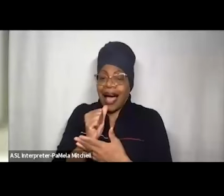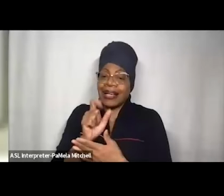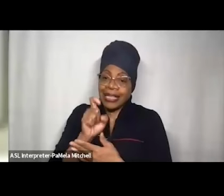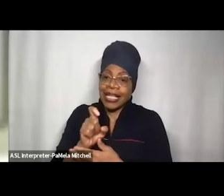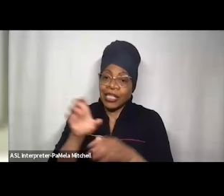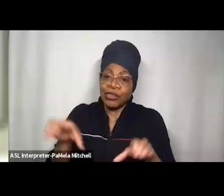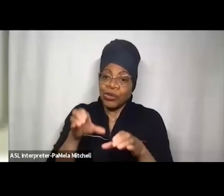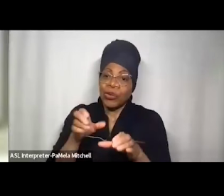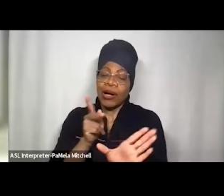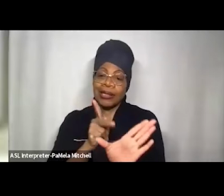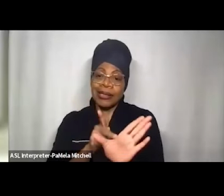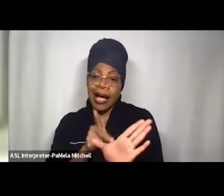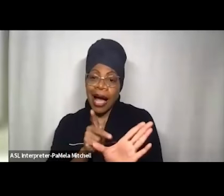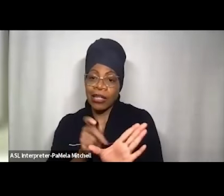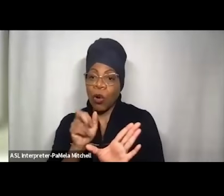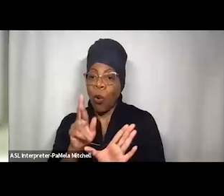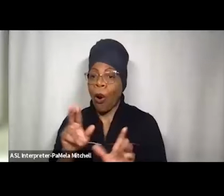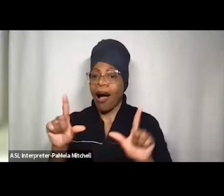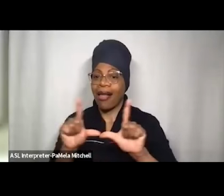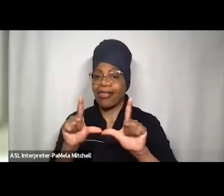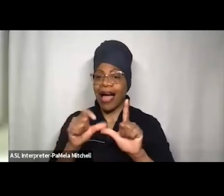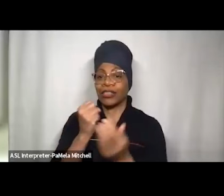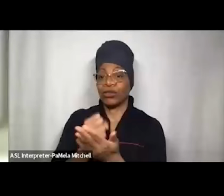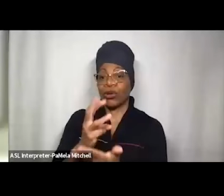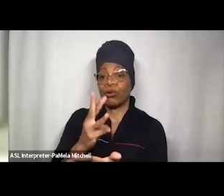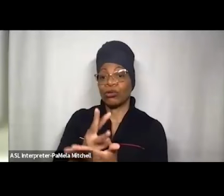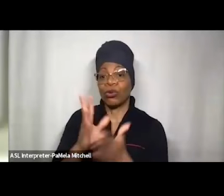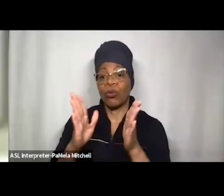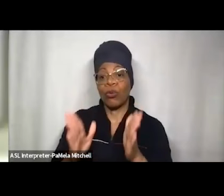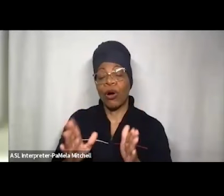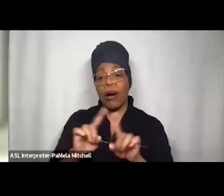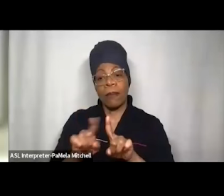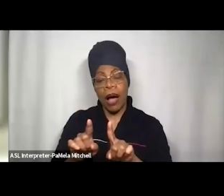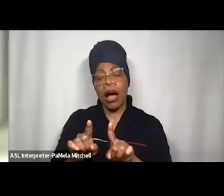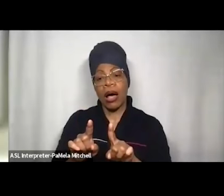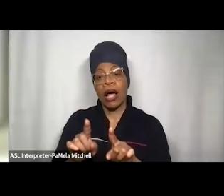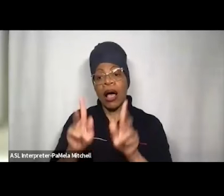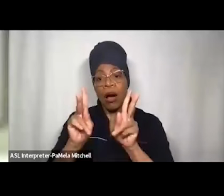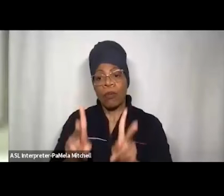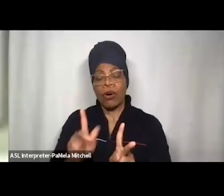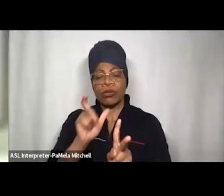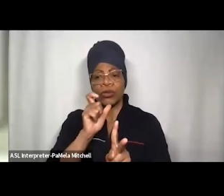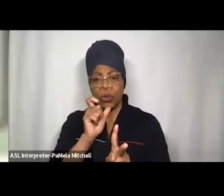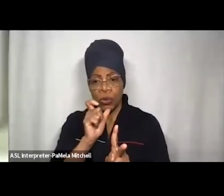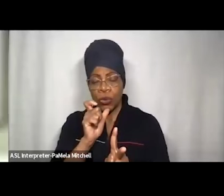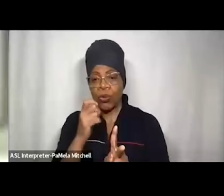or psychologist or a licensed social worker, but it can be by someone who is just trained in use of the instruments.